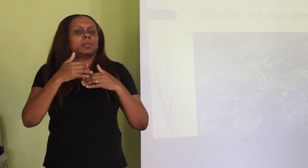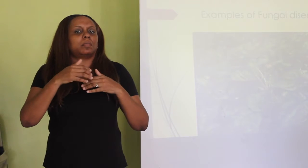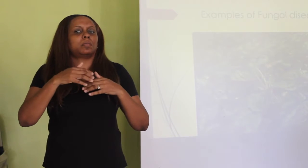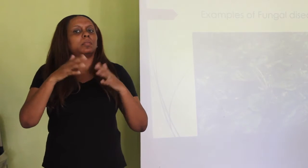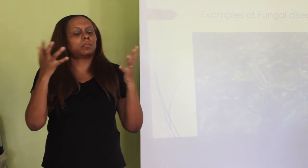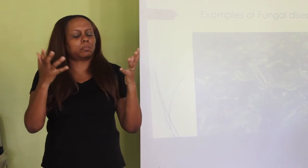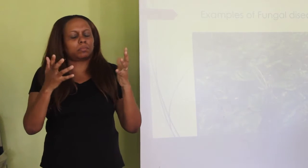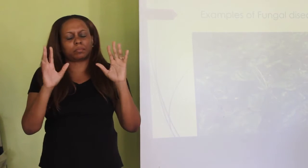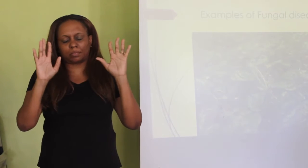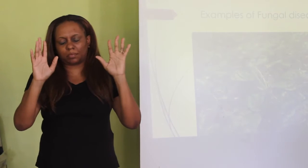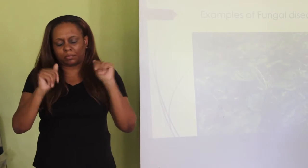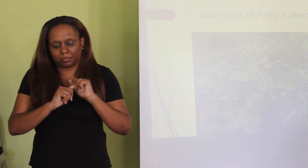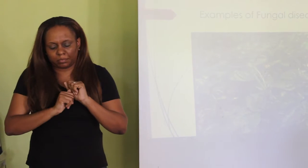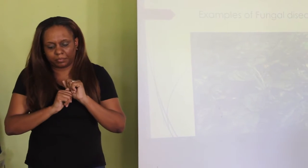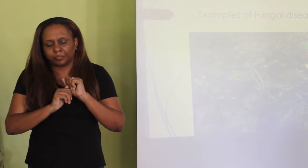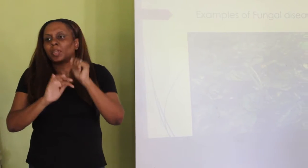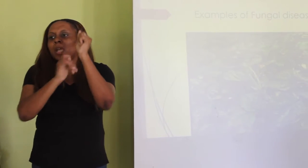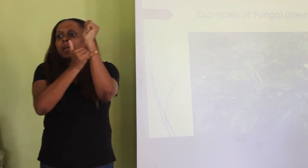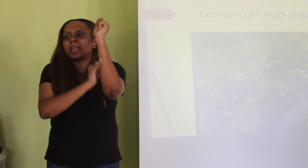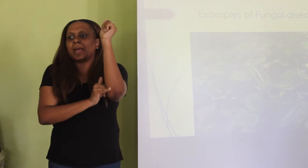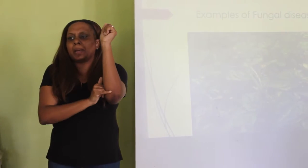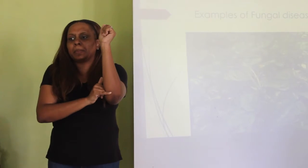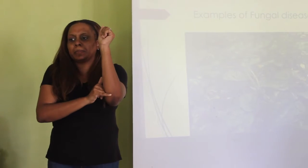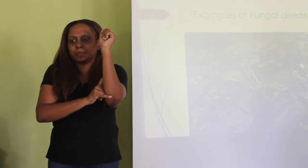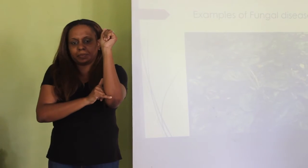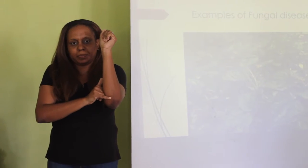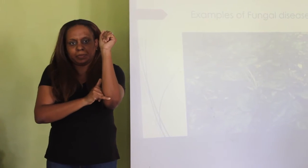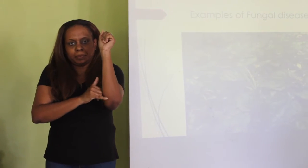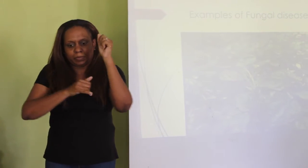you get the advantage of picking your corn but as the corn plant is finished